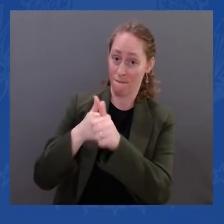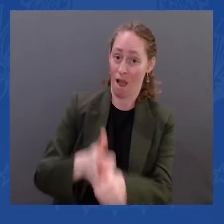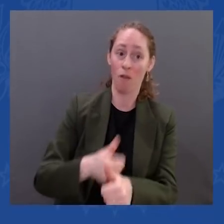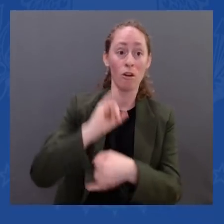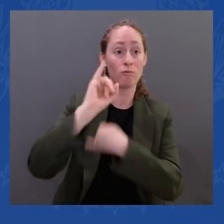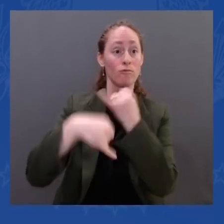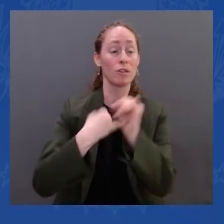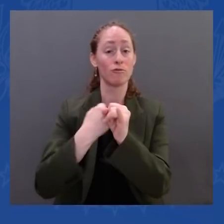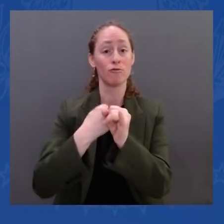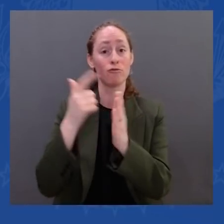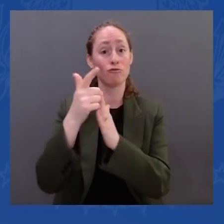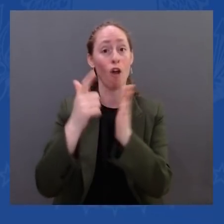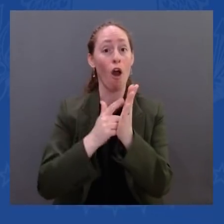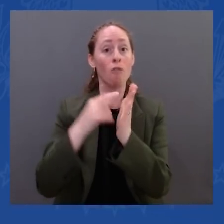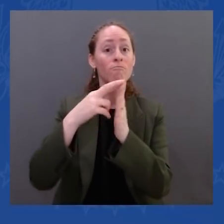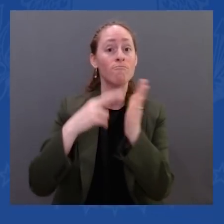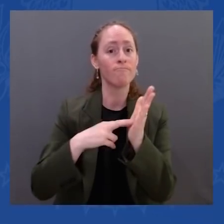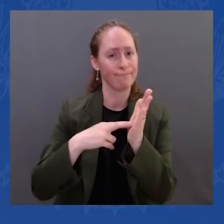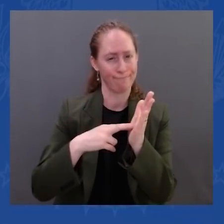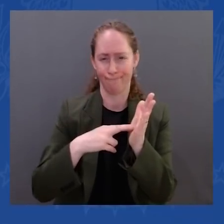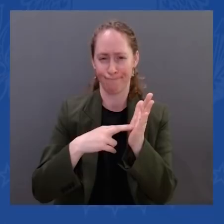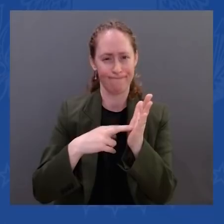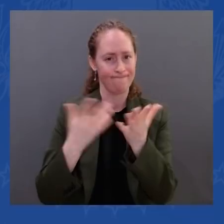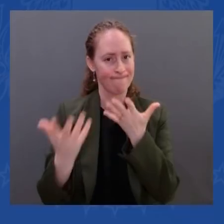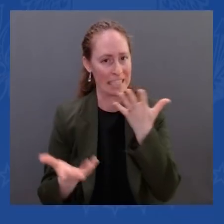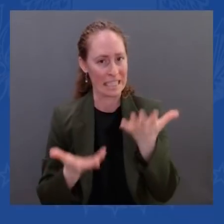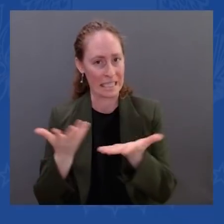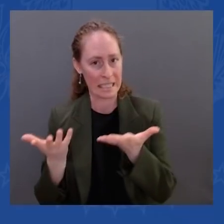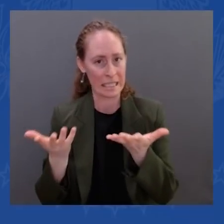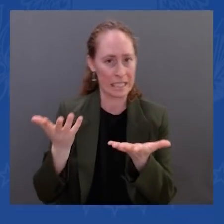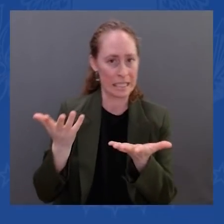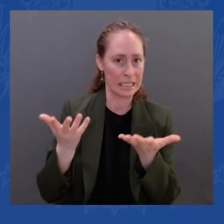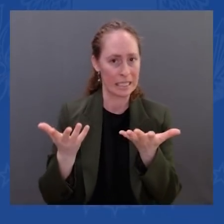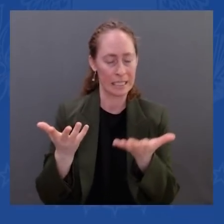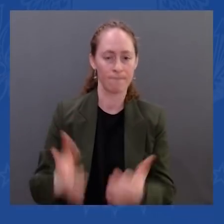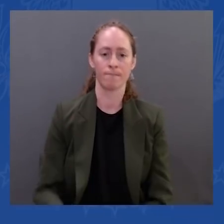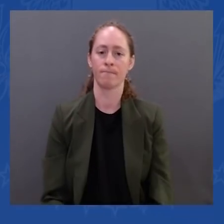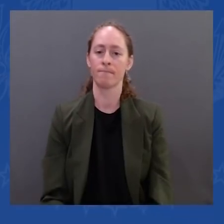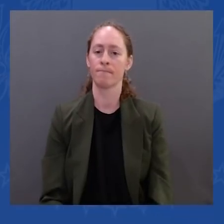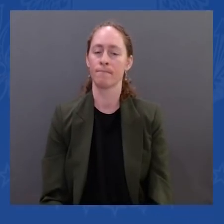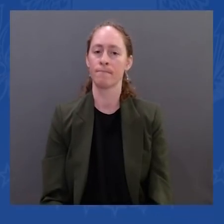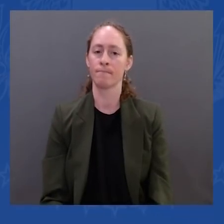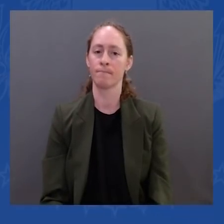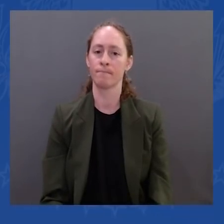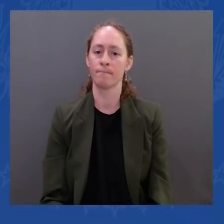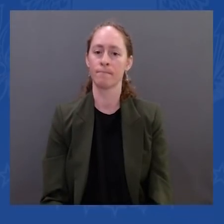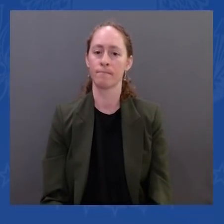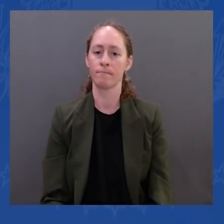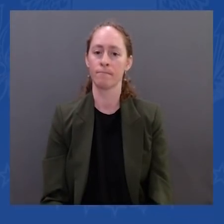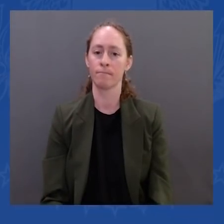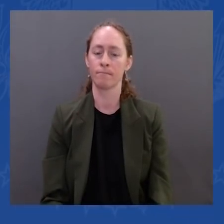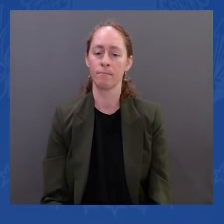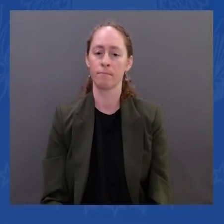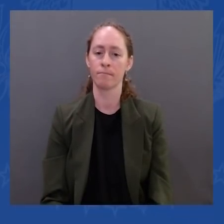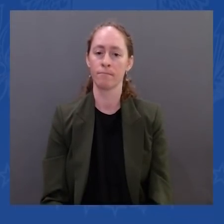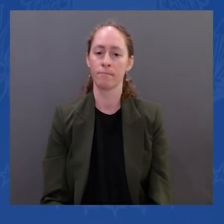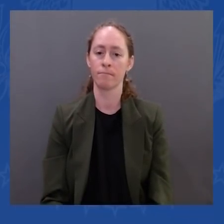Are they carrying about sustainable initiatives? They have to do that because they are a major power.